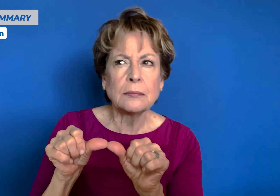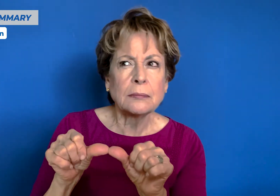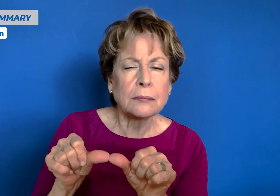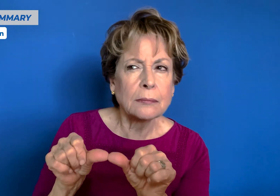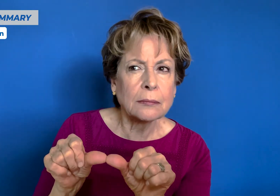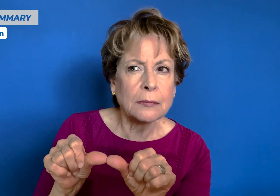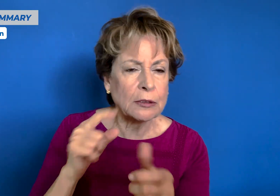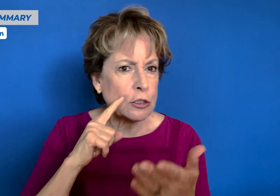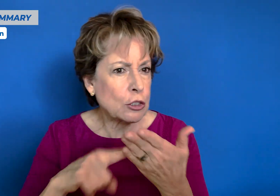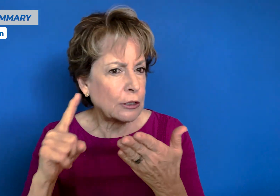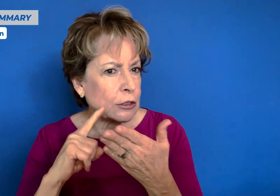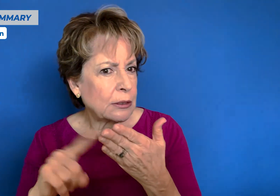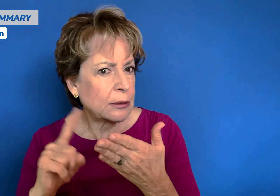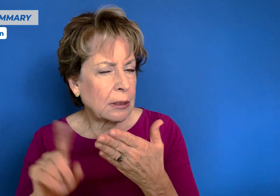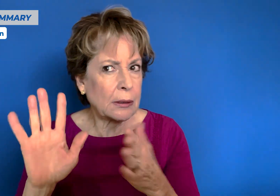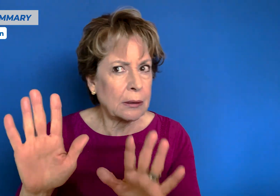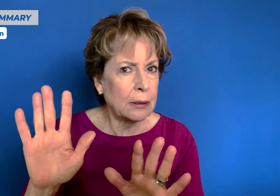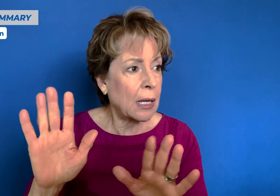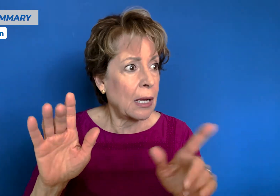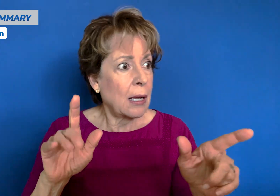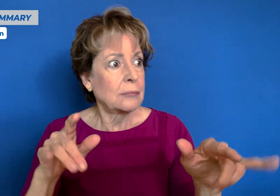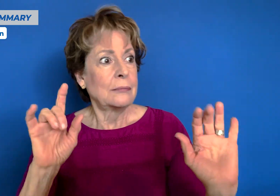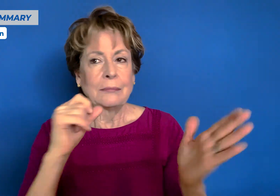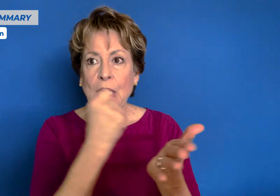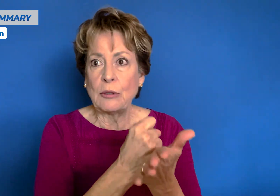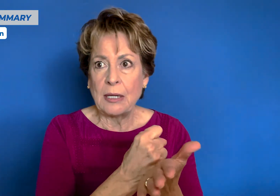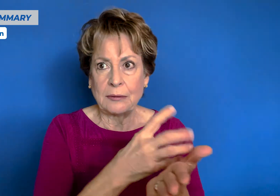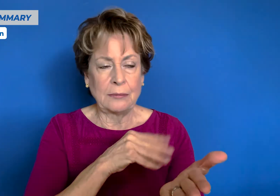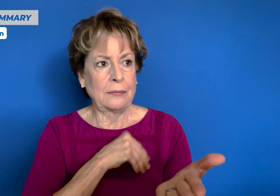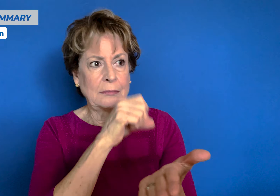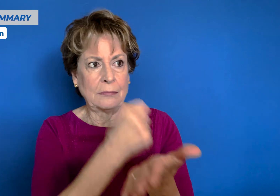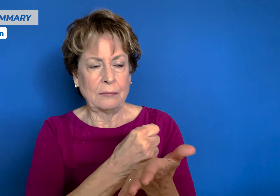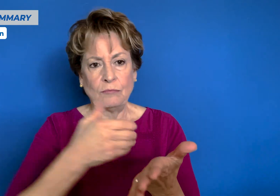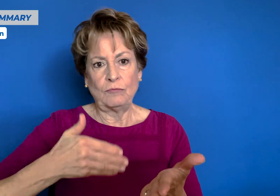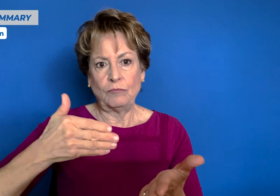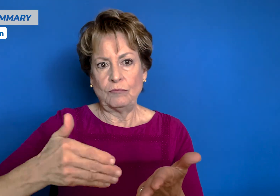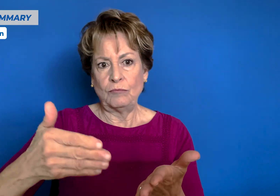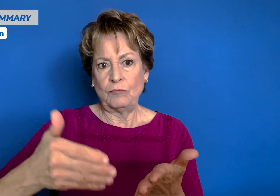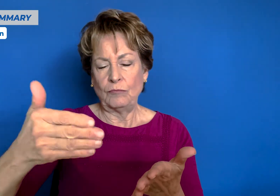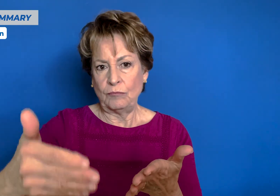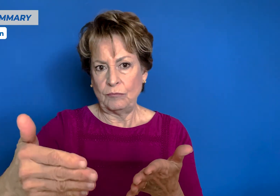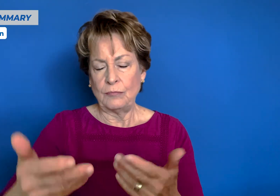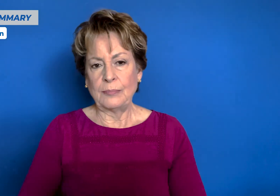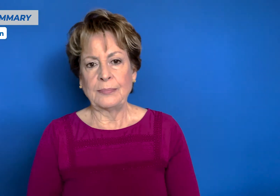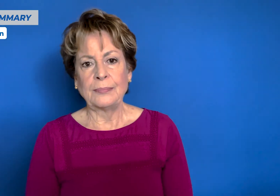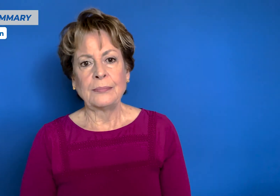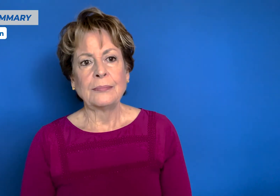and seek appropriate and relevant accreditations.